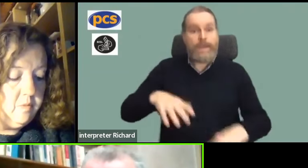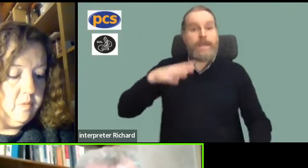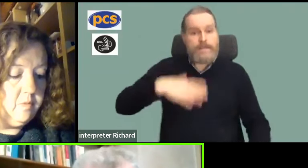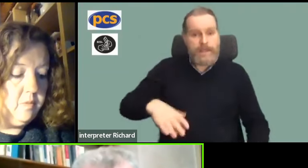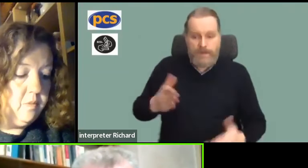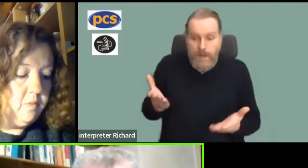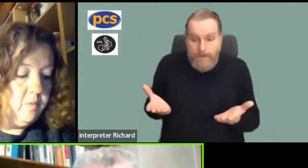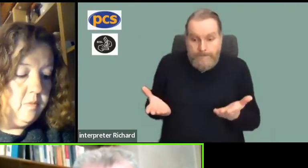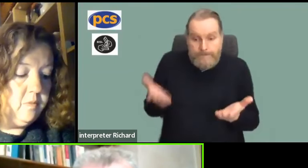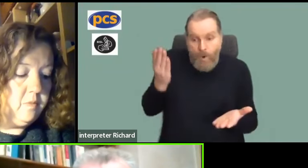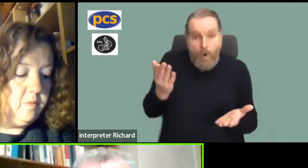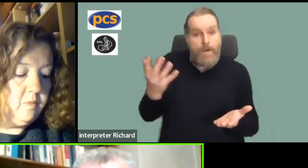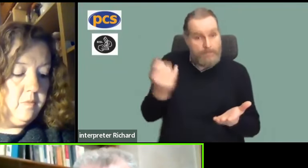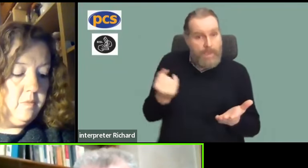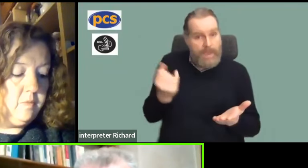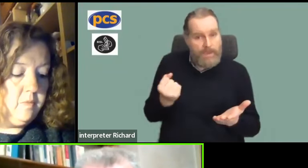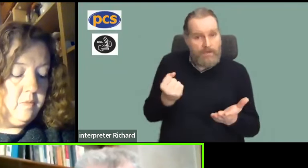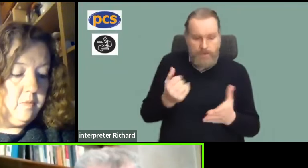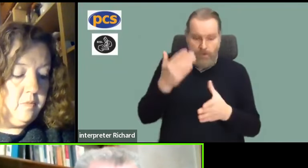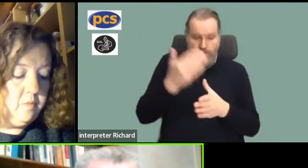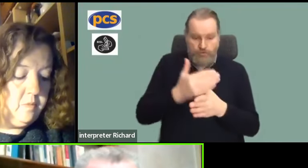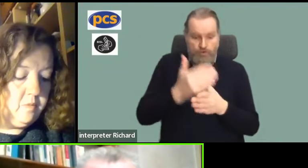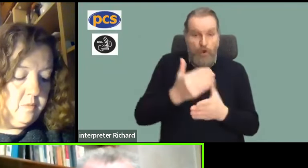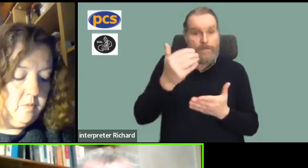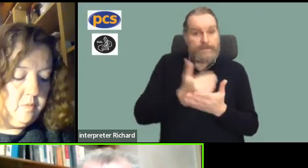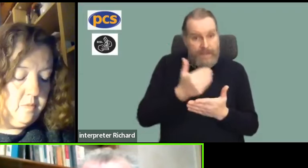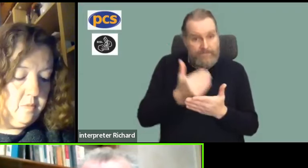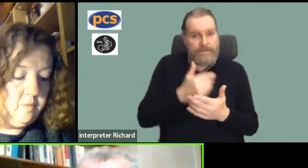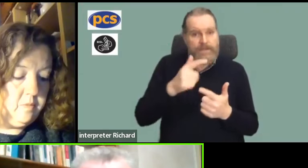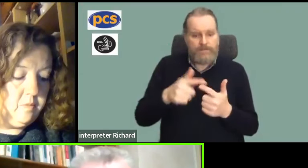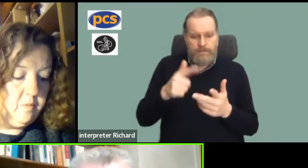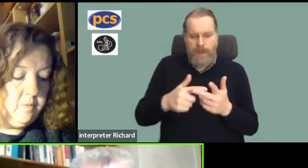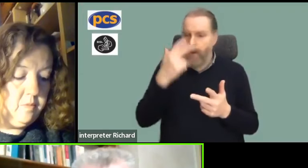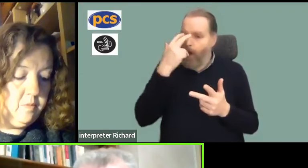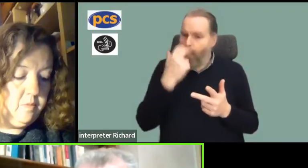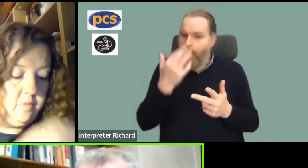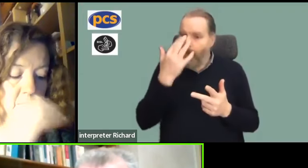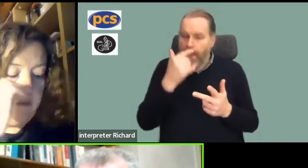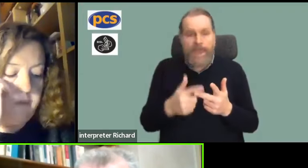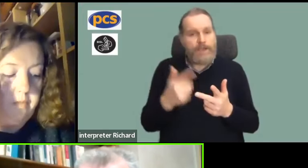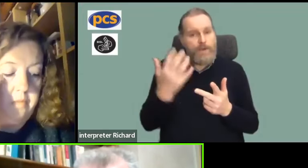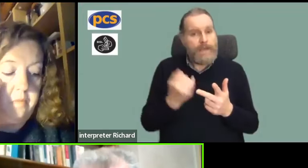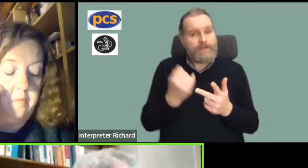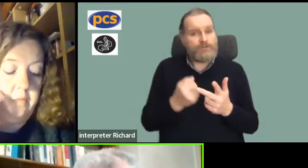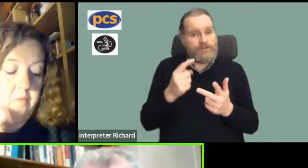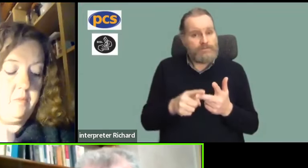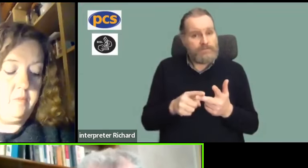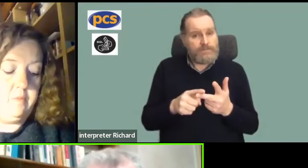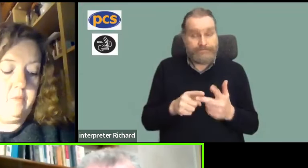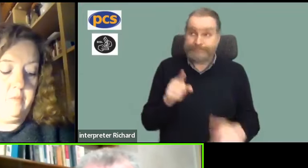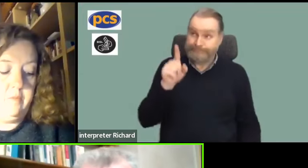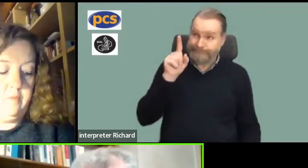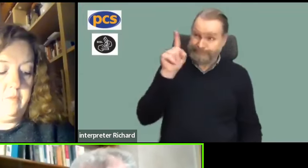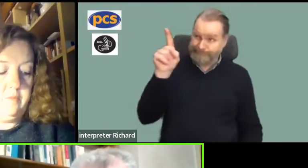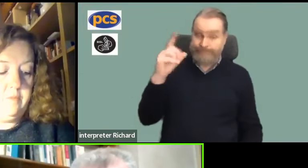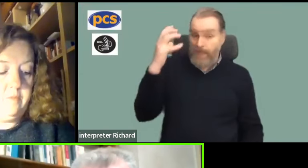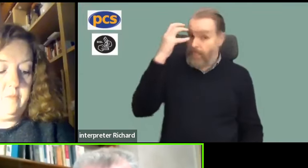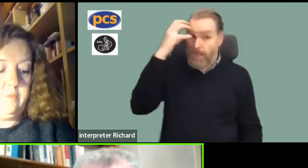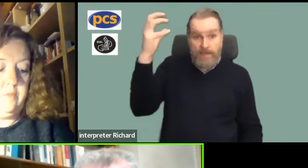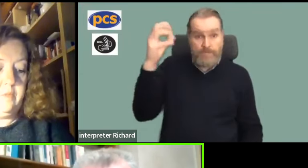. Members Members need more, pay desperately Members need more pay desperately. They need job security, and they need pensions security, and they need pensions. Justice from a government from a government that's at the